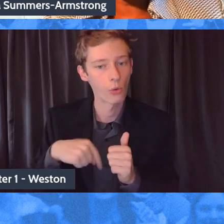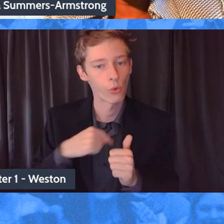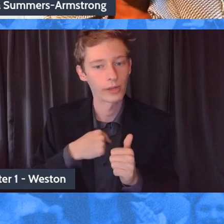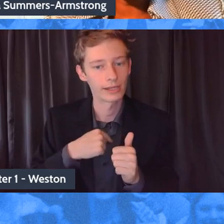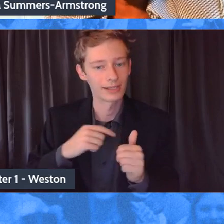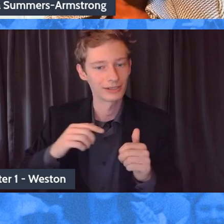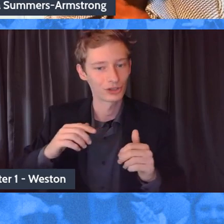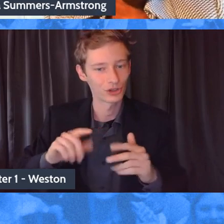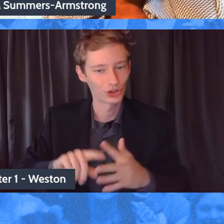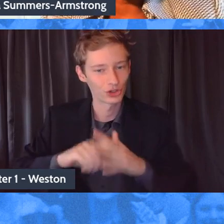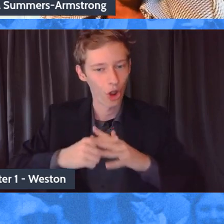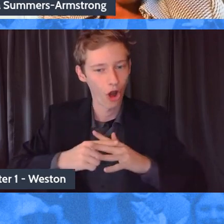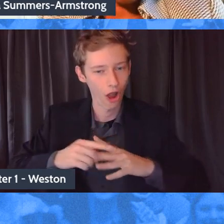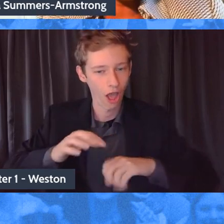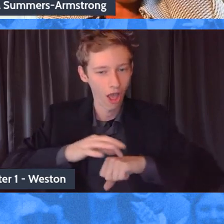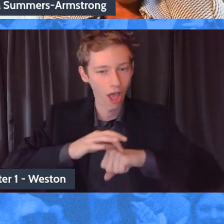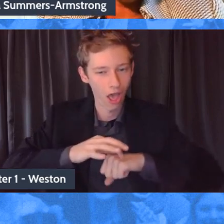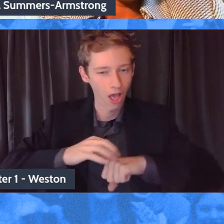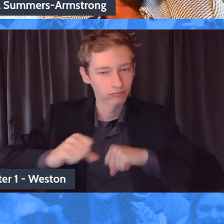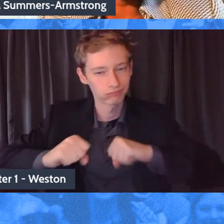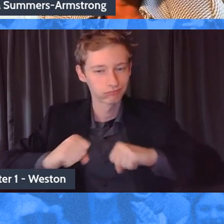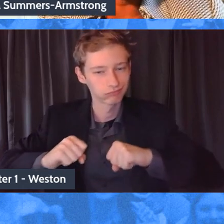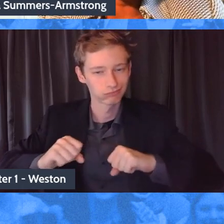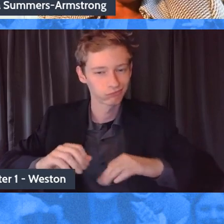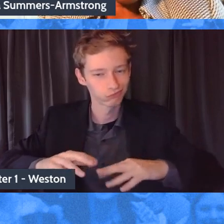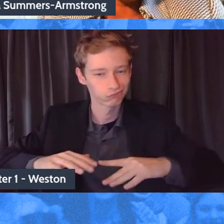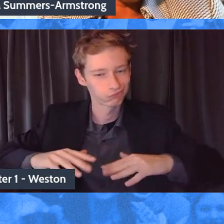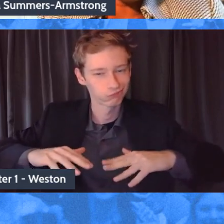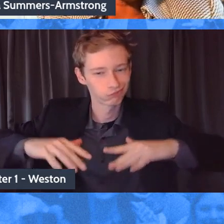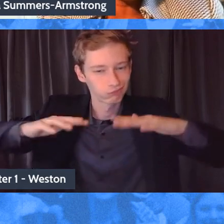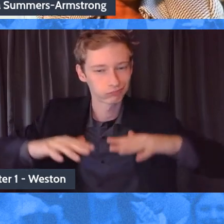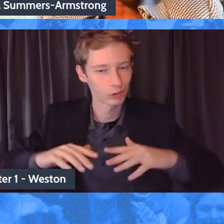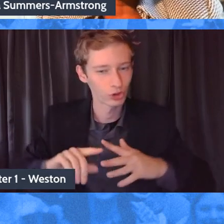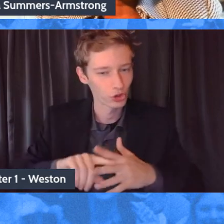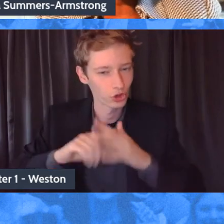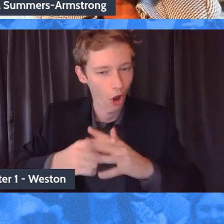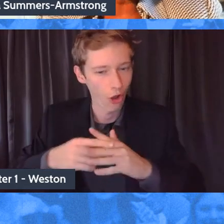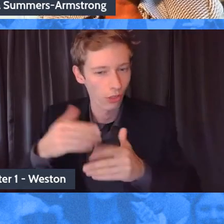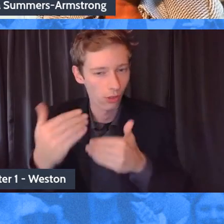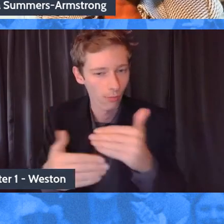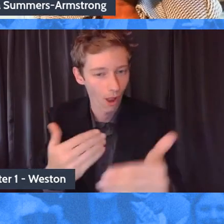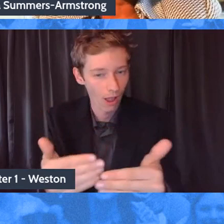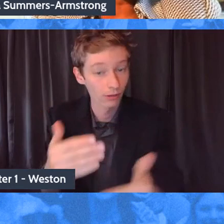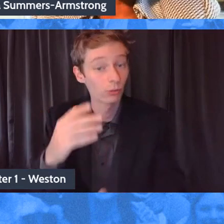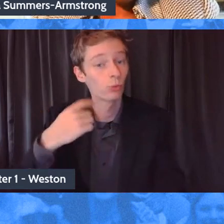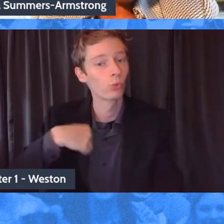We want women at the table. We need women at the table and we need diversity of thought